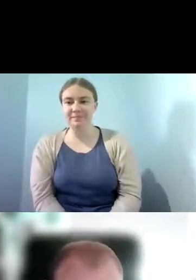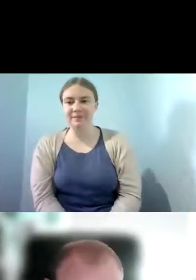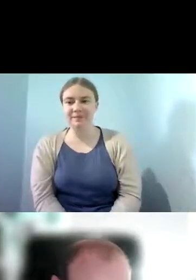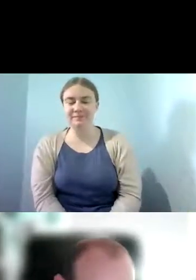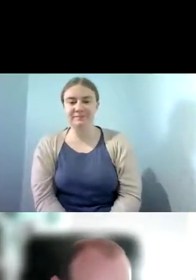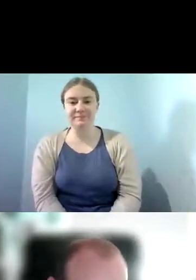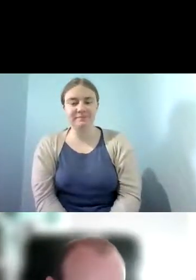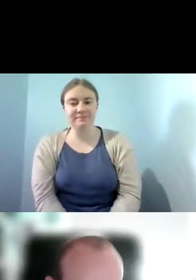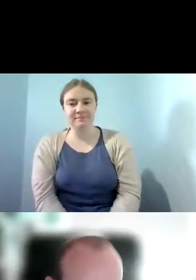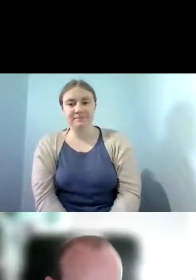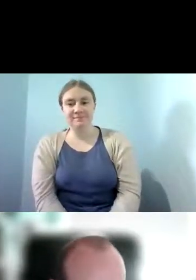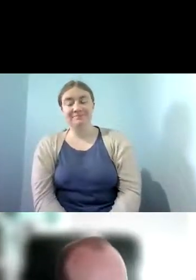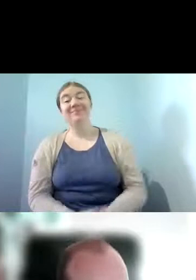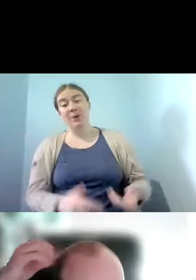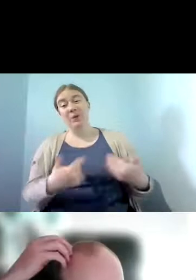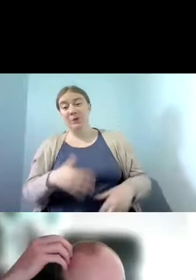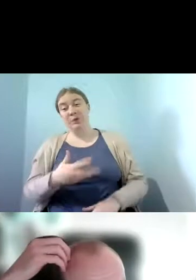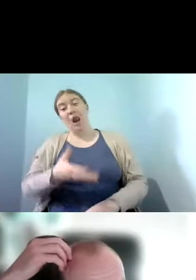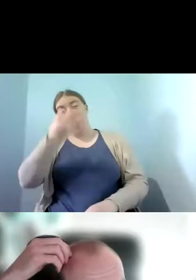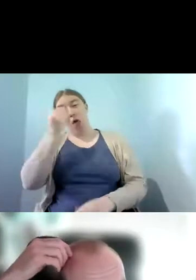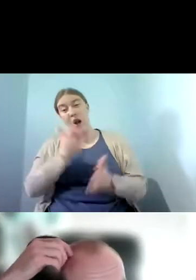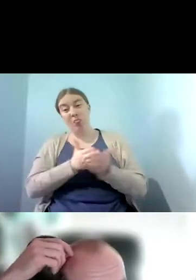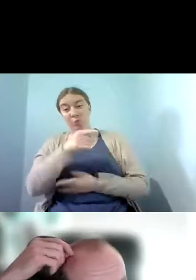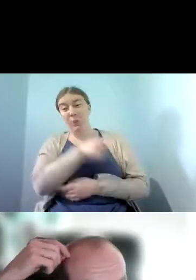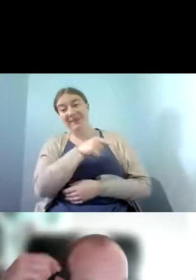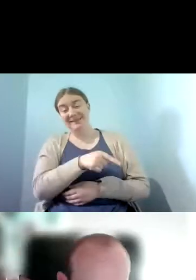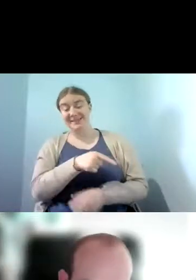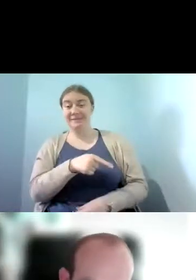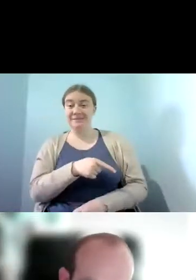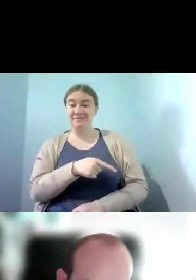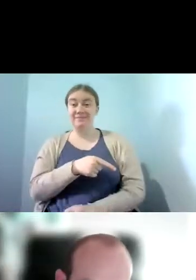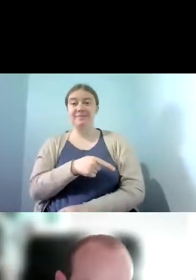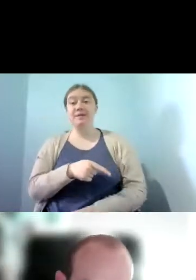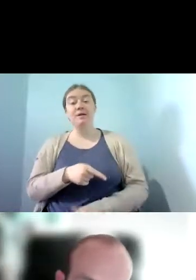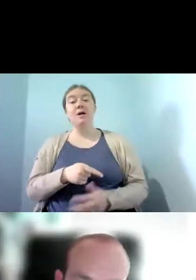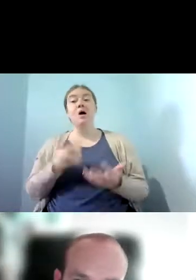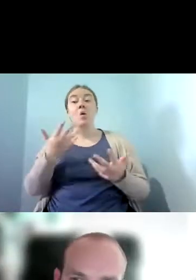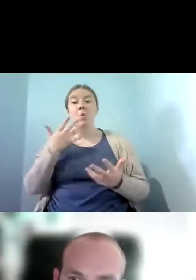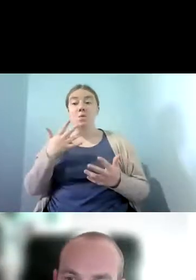we we learned from this when we've built the the uh similar fish pass at lincomb and we used a